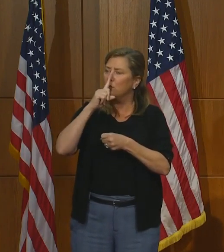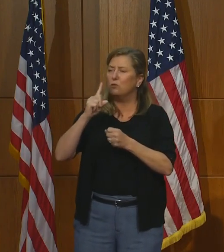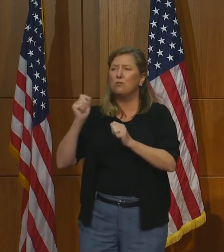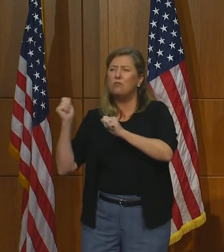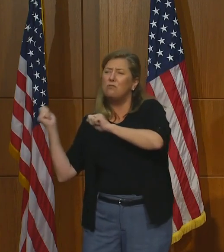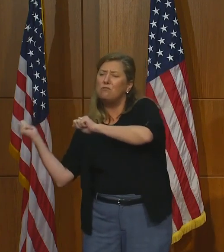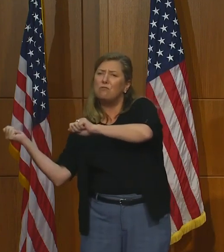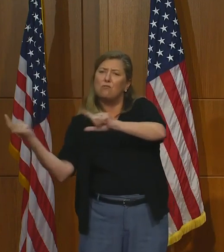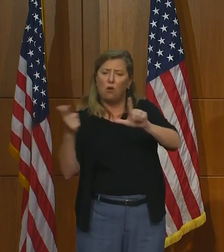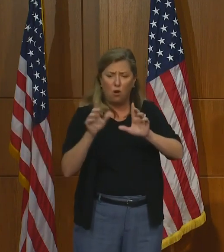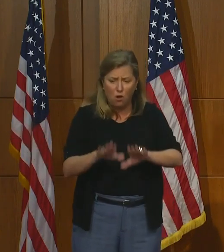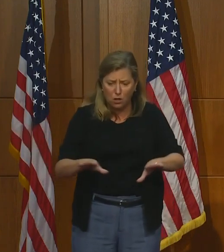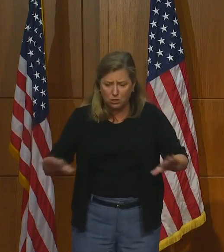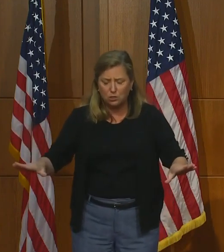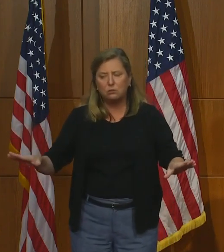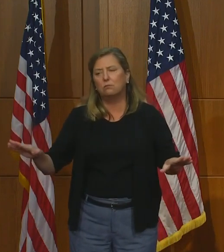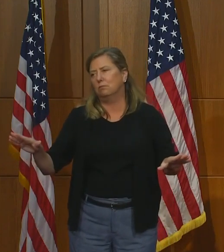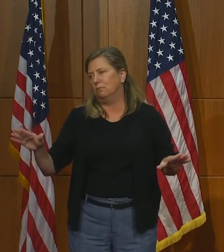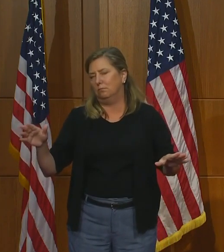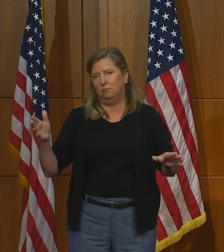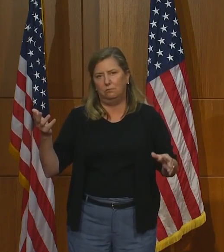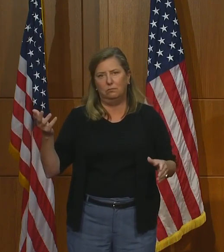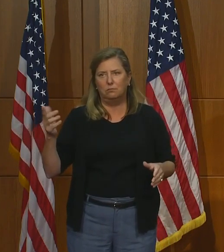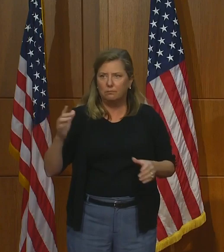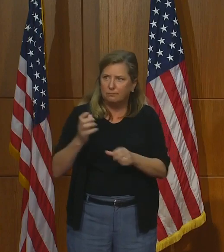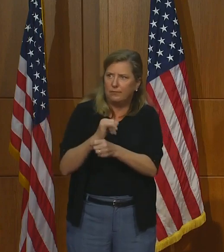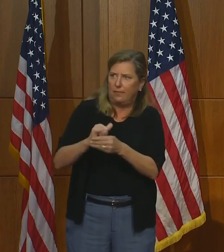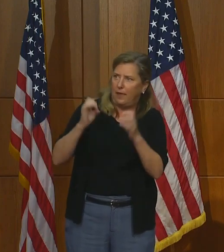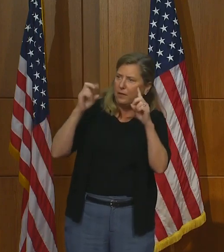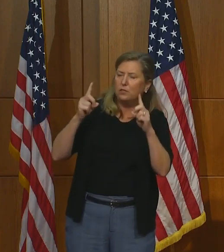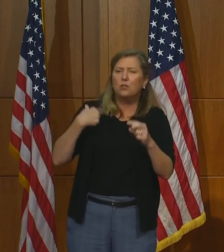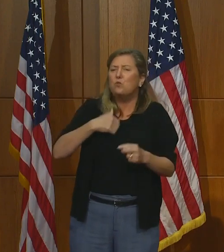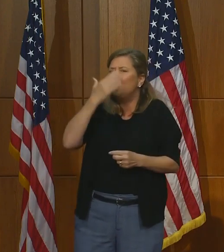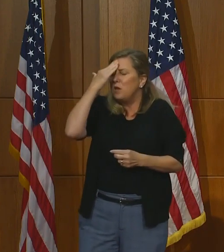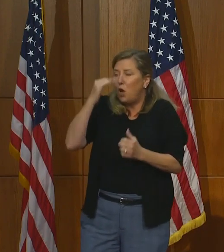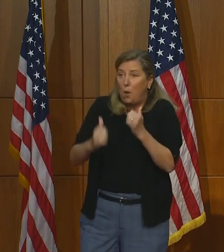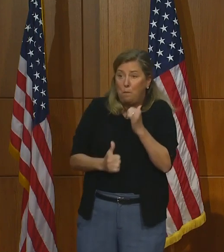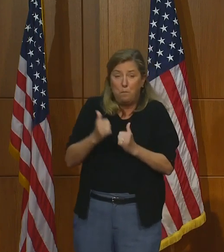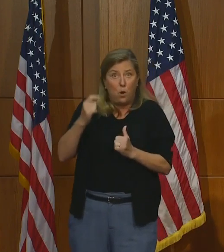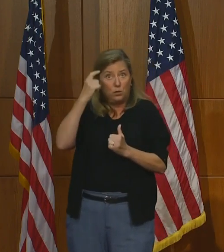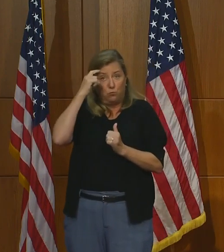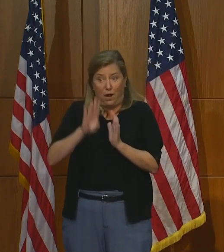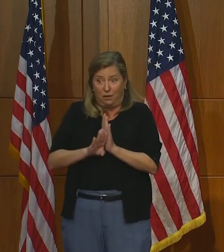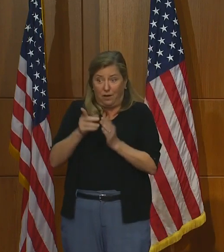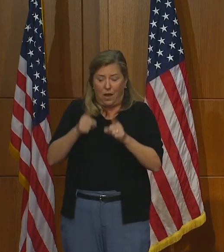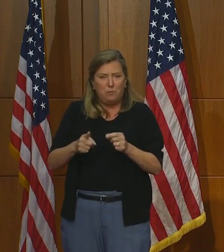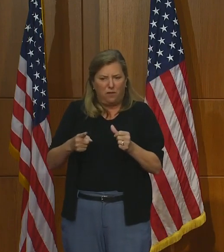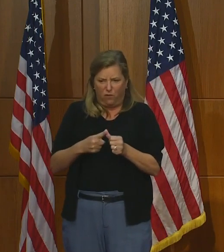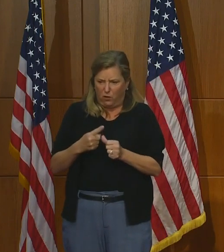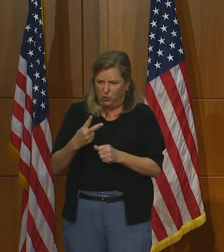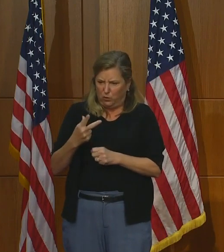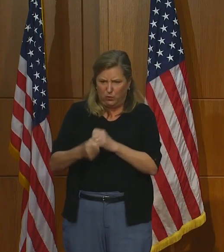PRIORITIES AS WE MOVE FORWARD TO MAKE SURE THAT. ALL OF OUR CHILDREN- BECAUSE WE KNOW THAT